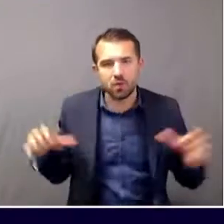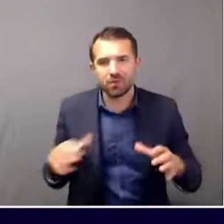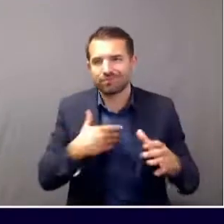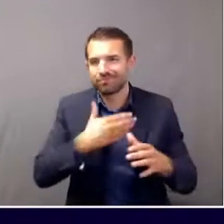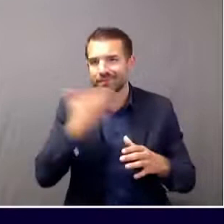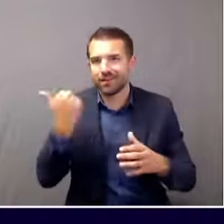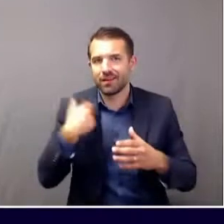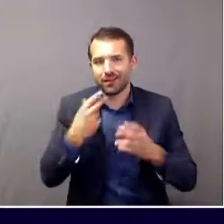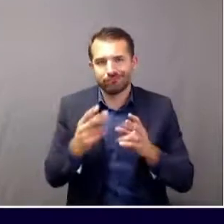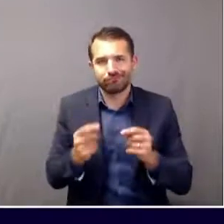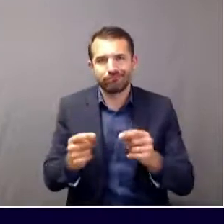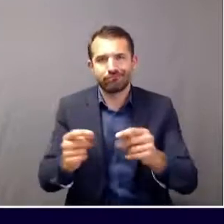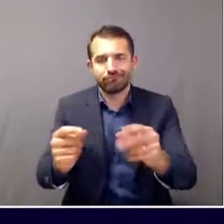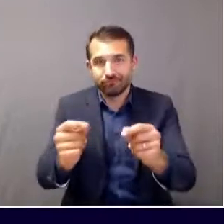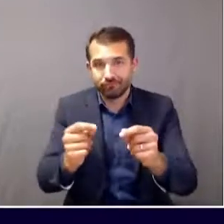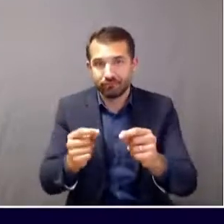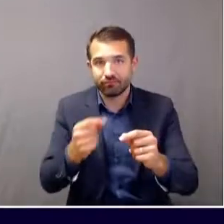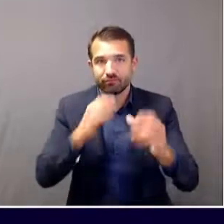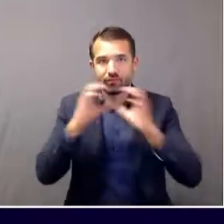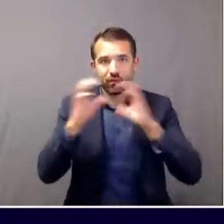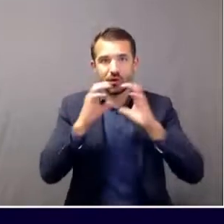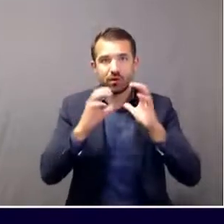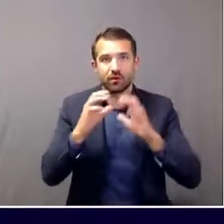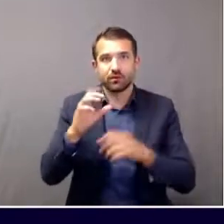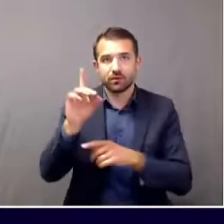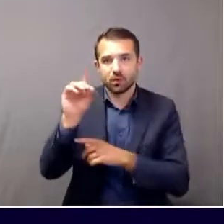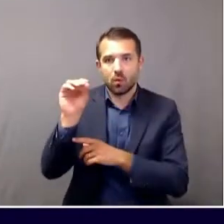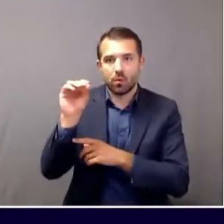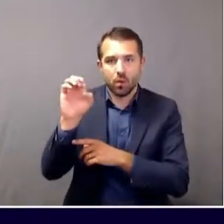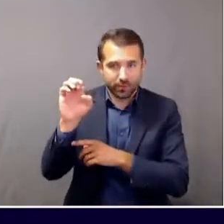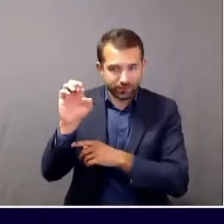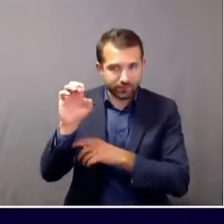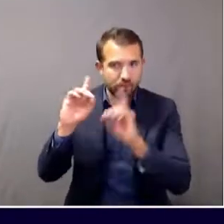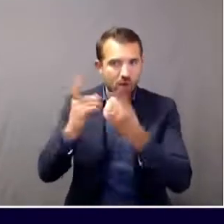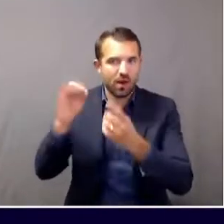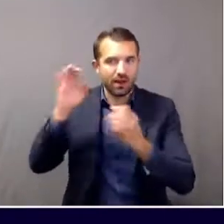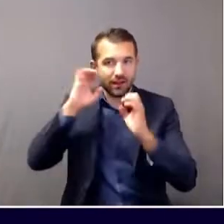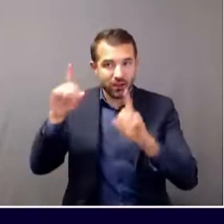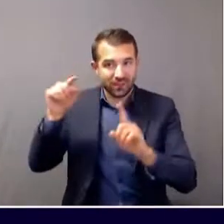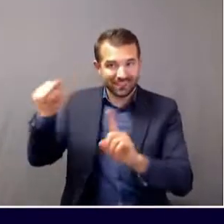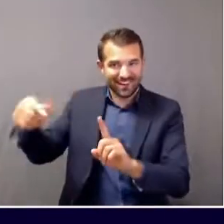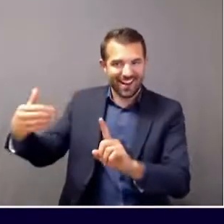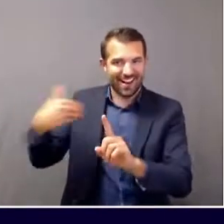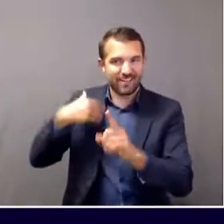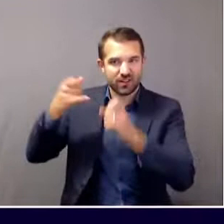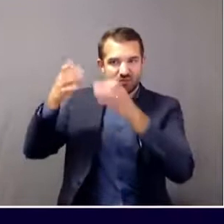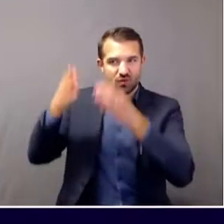possible to the department of education who was a liaison to